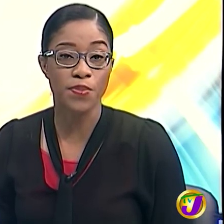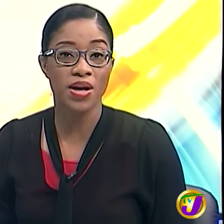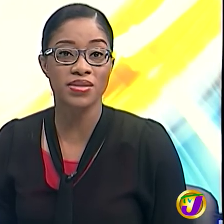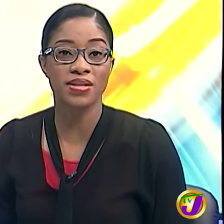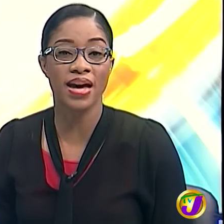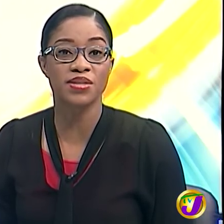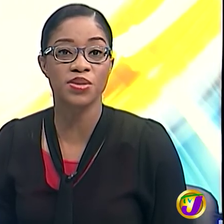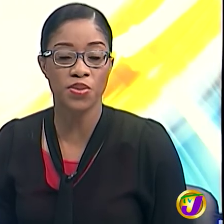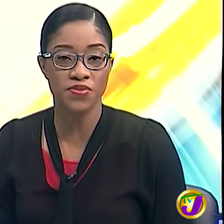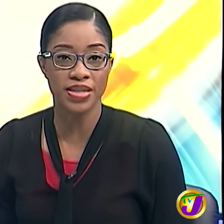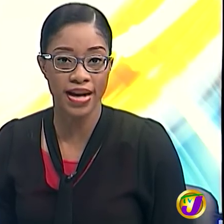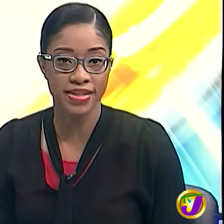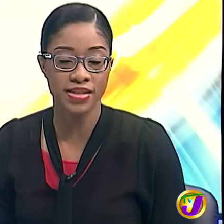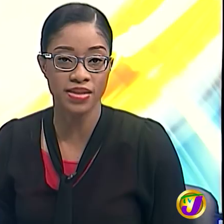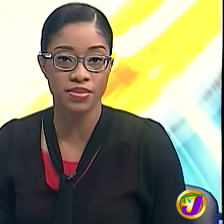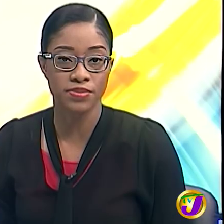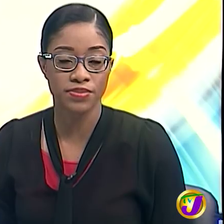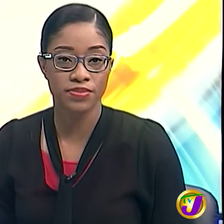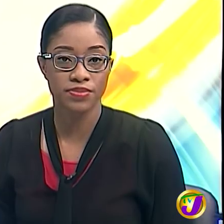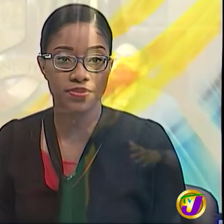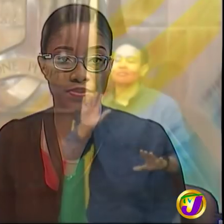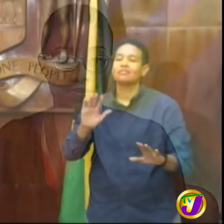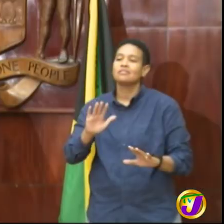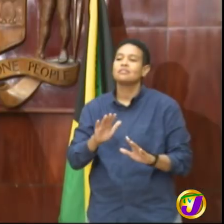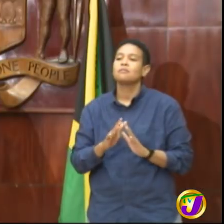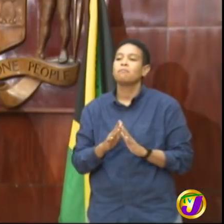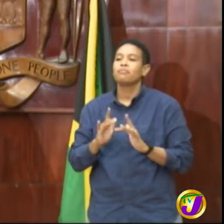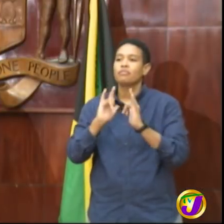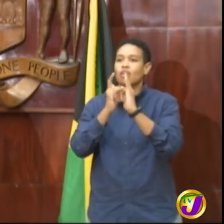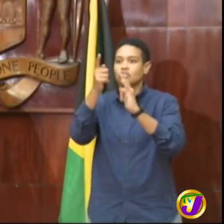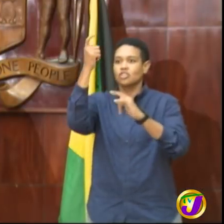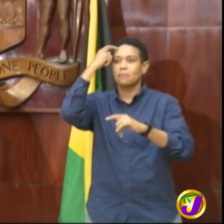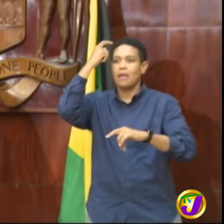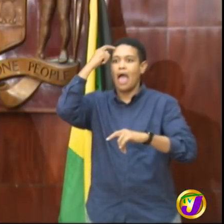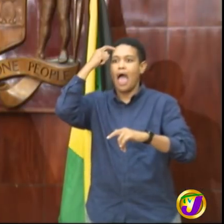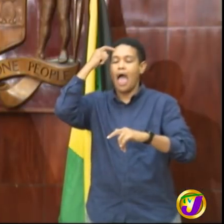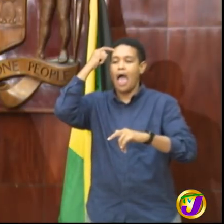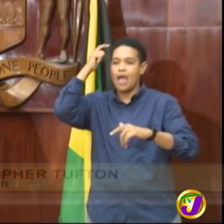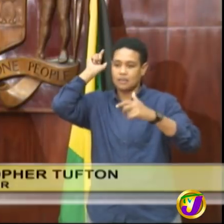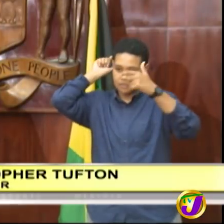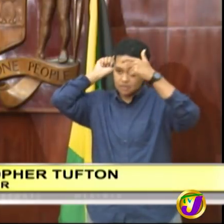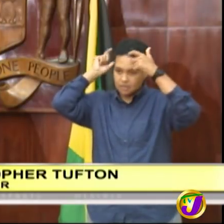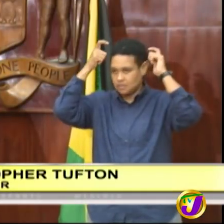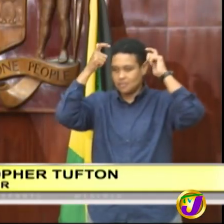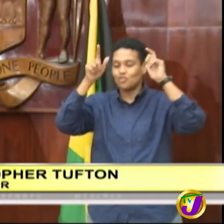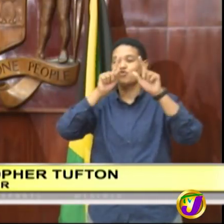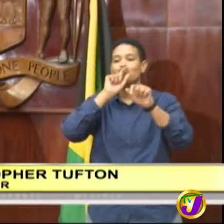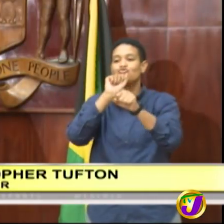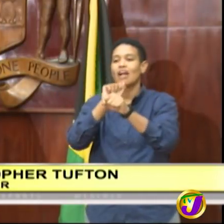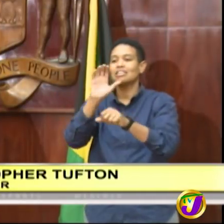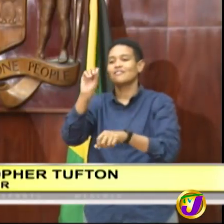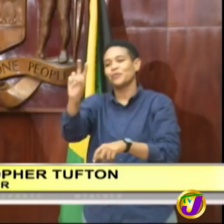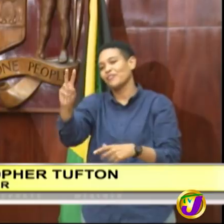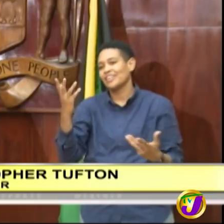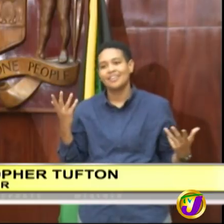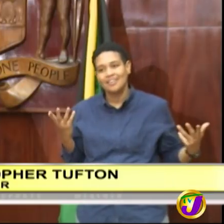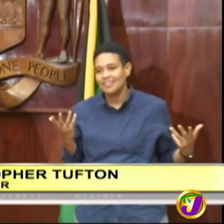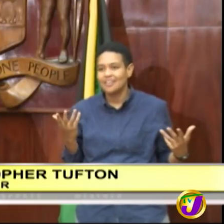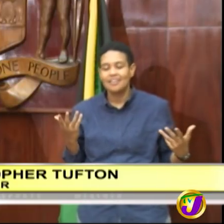person gets copied 19 adjust their minds to the reality of kovat 19 and to place